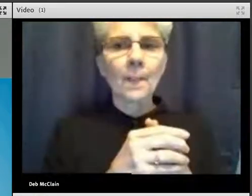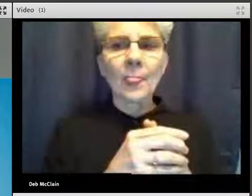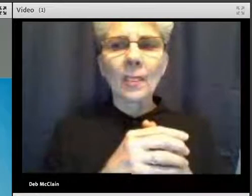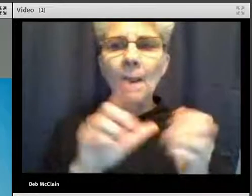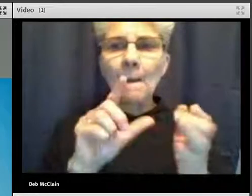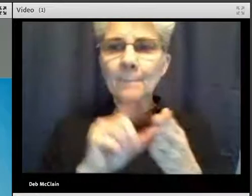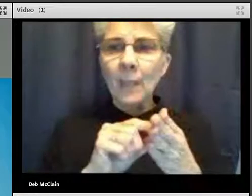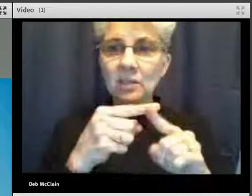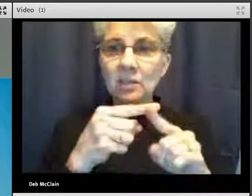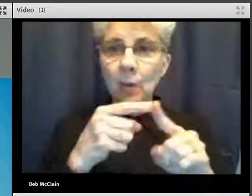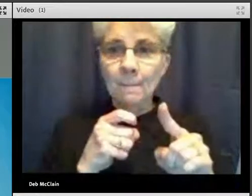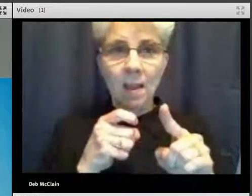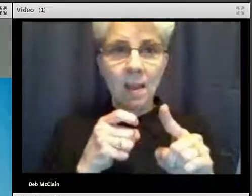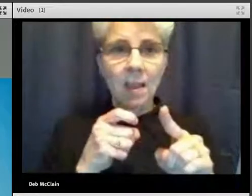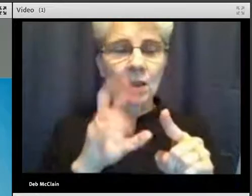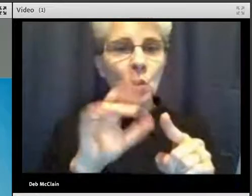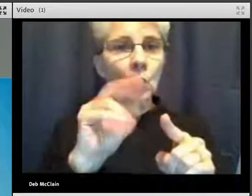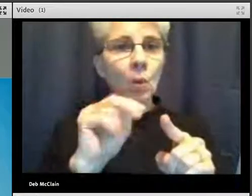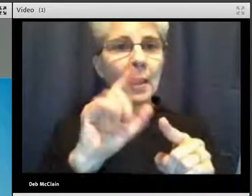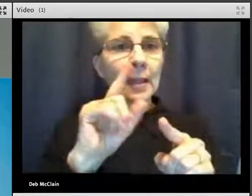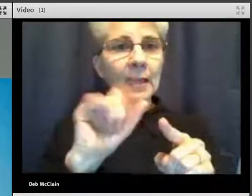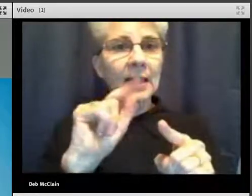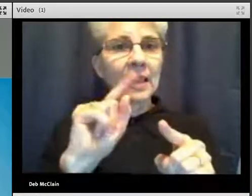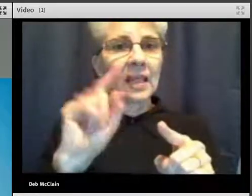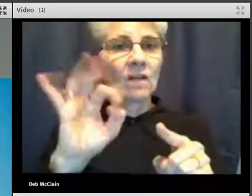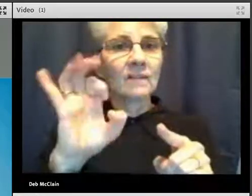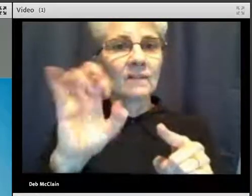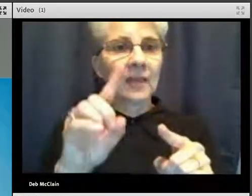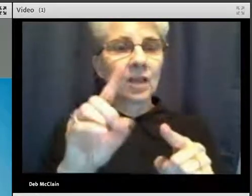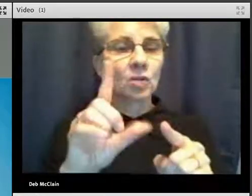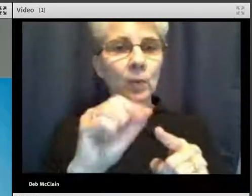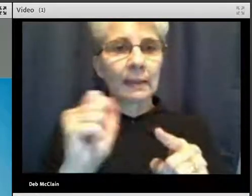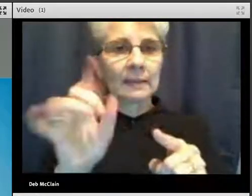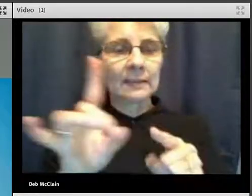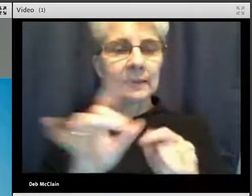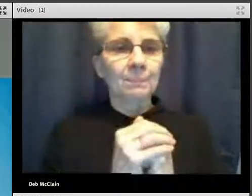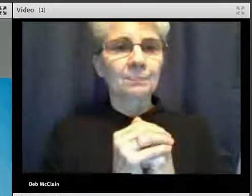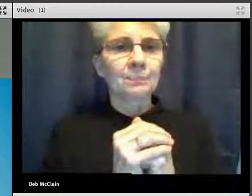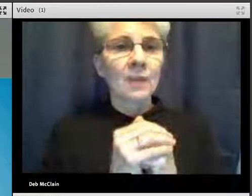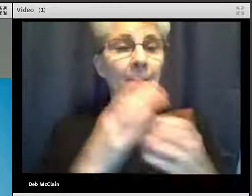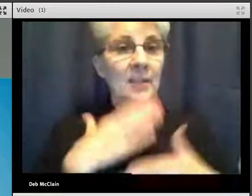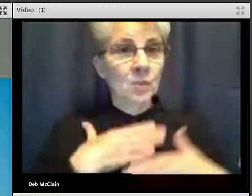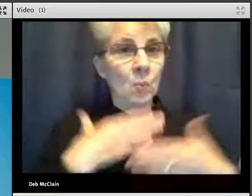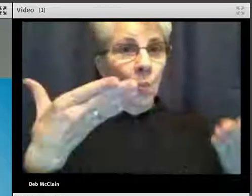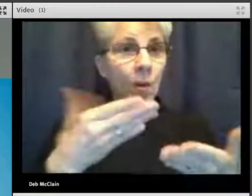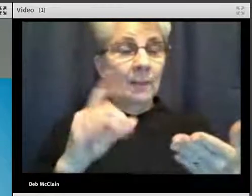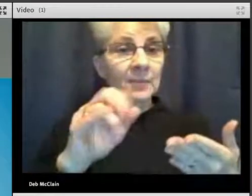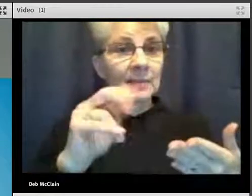published by Rowman and Littlefield in 2018. Please welcome Diana Silveira